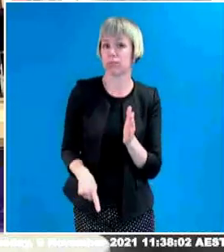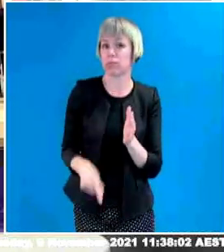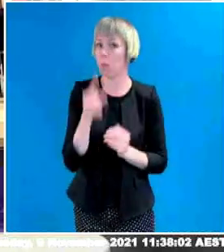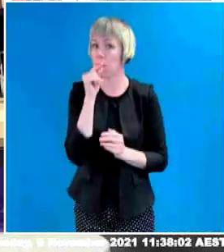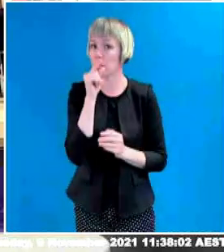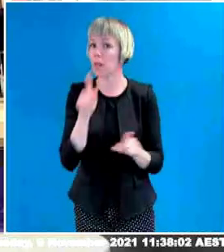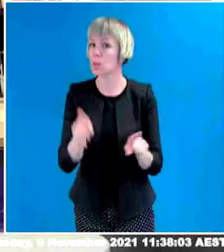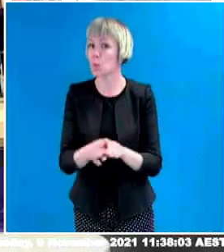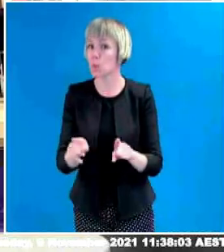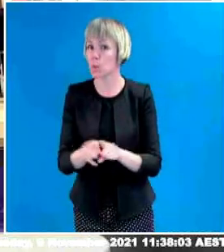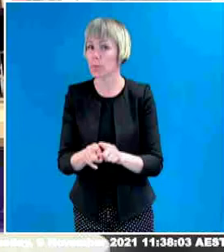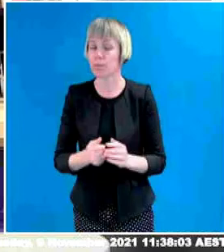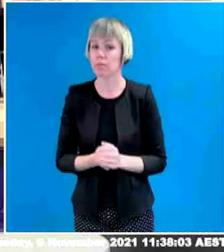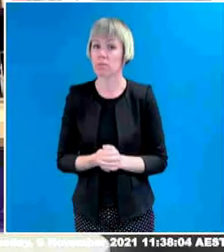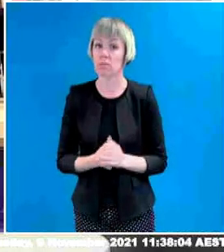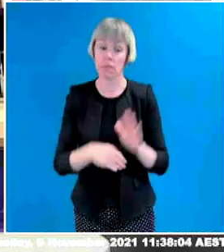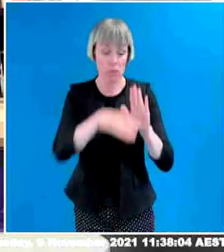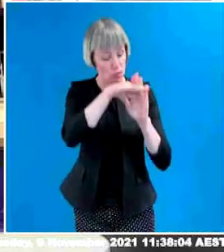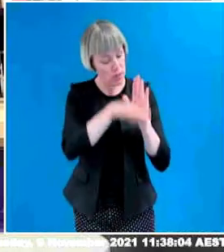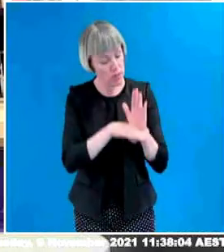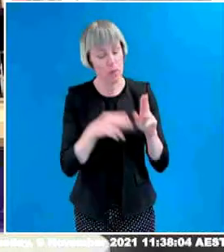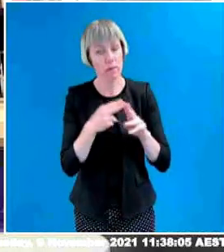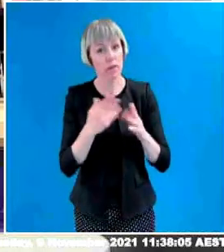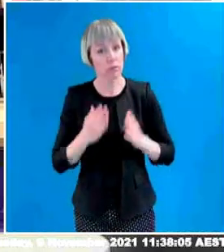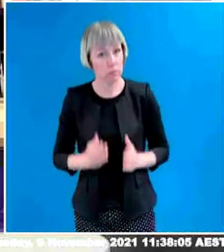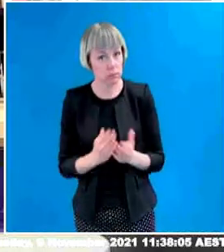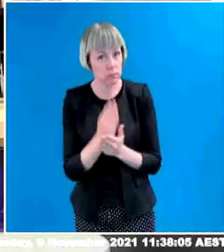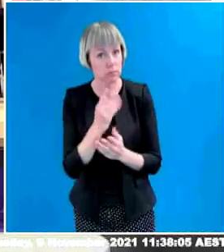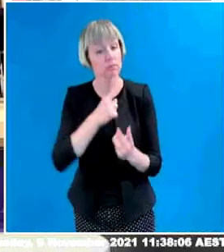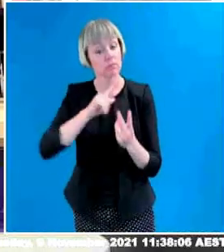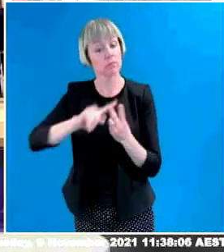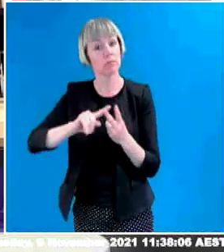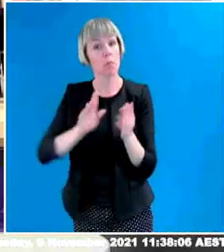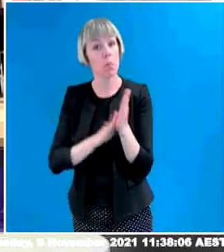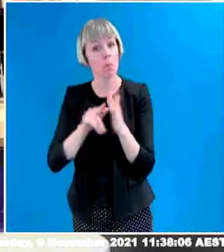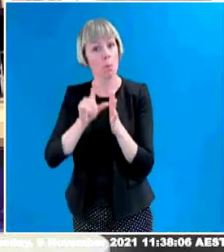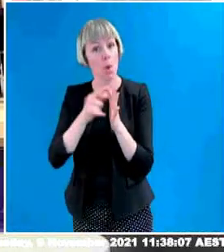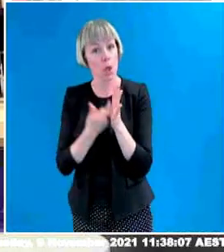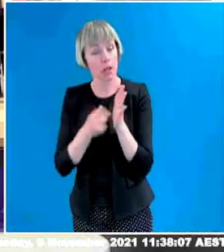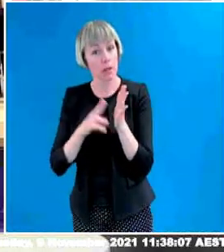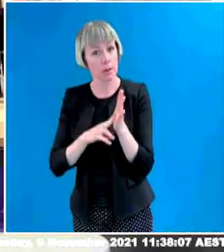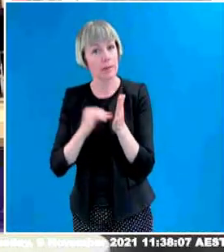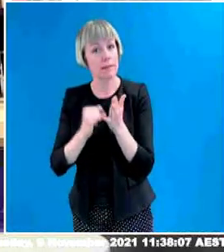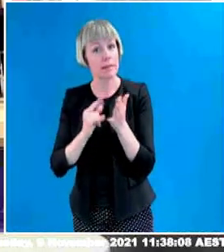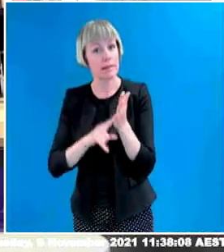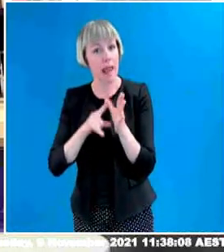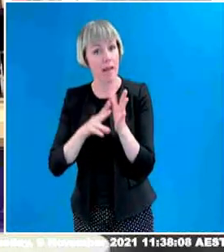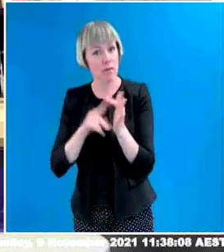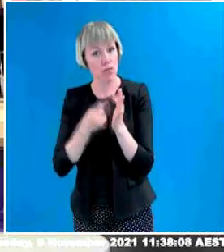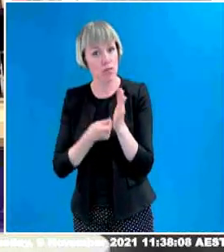The Guiding Principles and the Modern Slavery Act show us part of a way forward but they don't show us a complete picture.